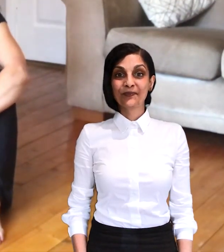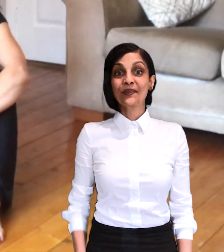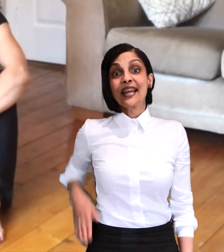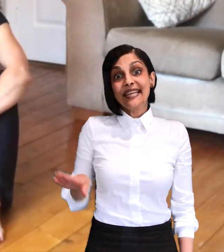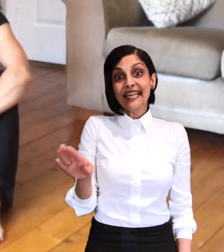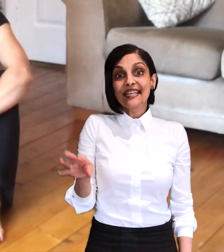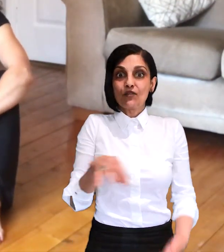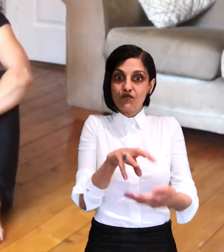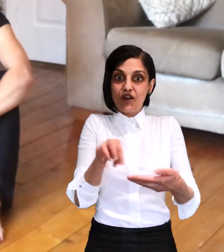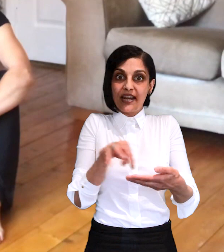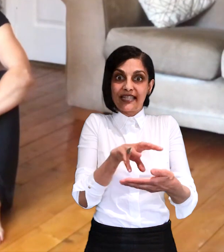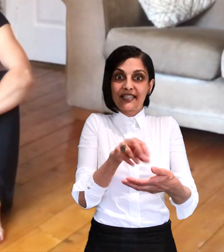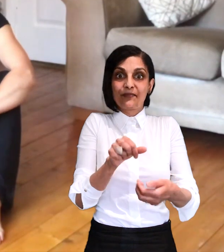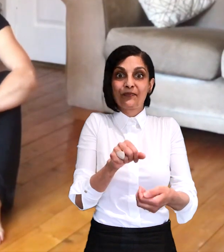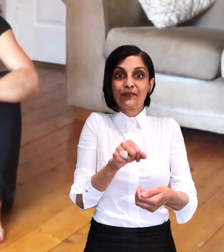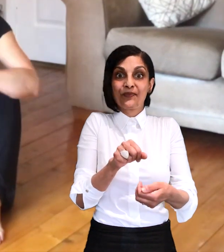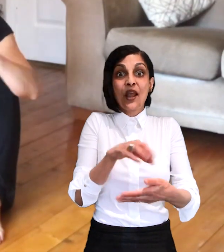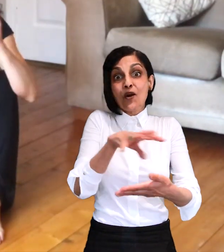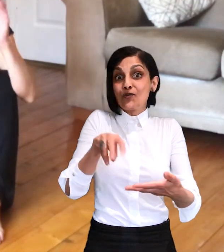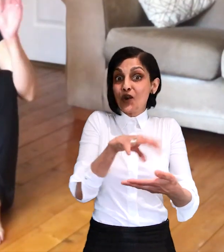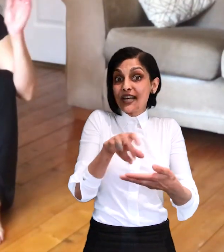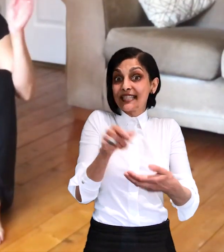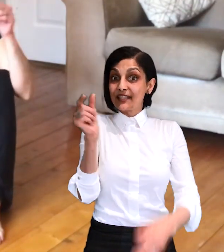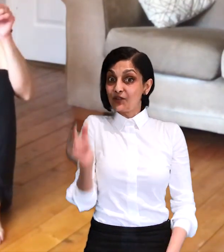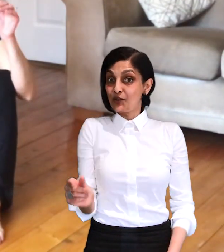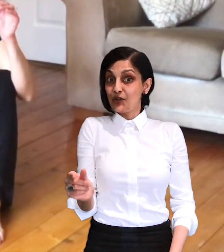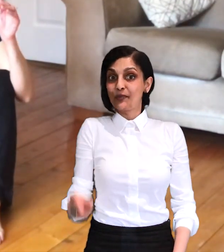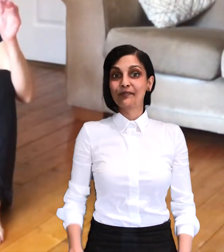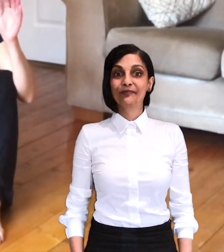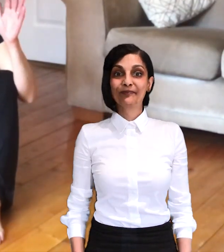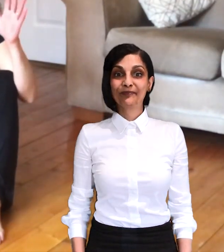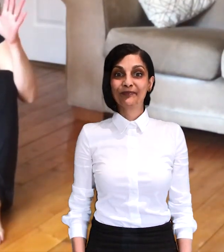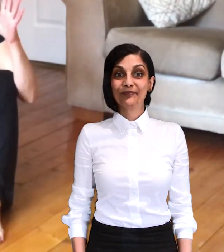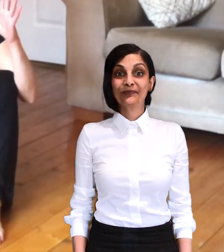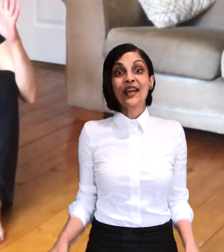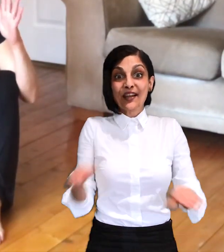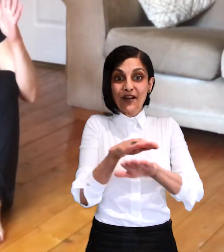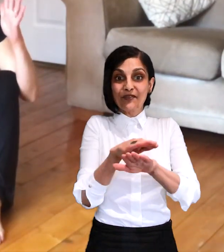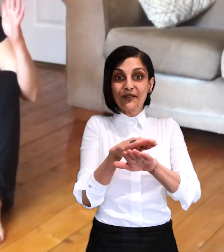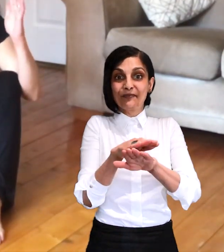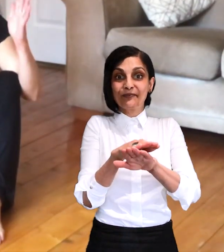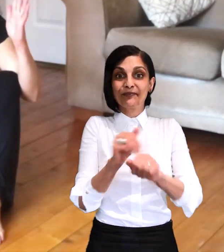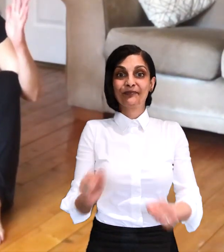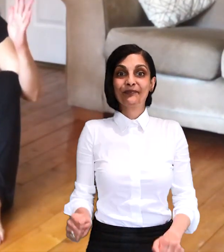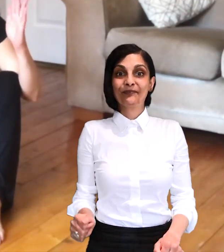rice. And then you need to pop the rice inside the tube and cover each end.